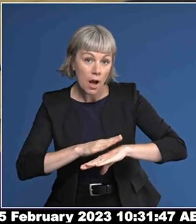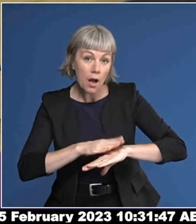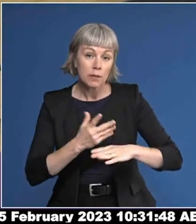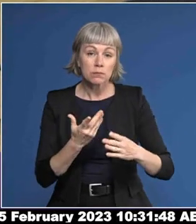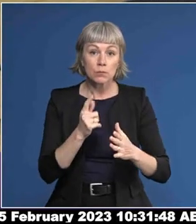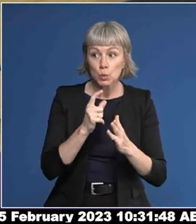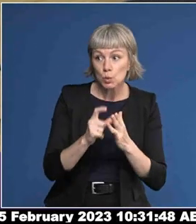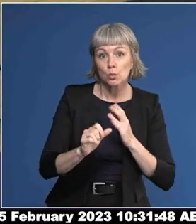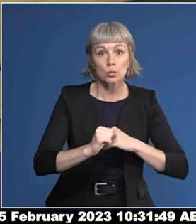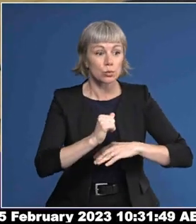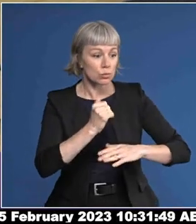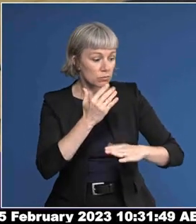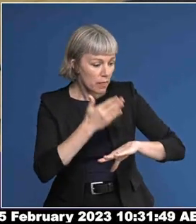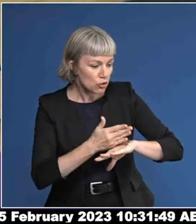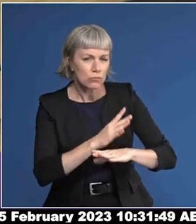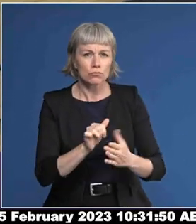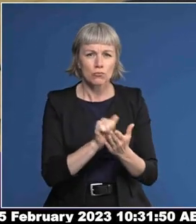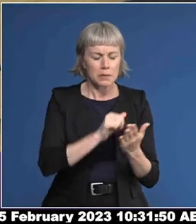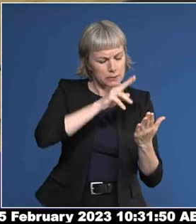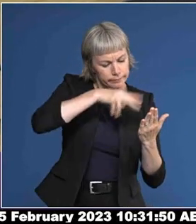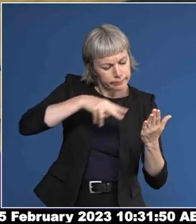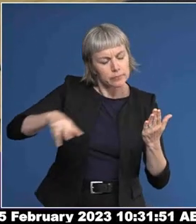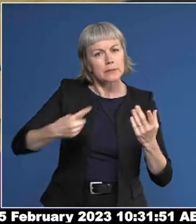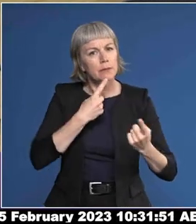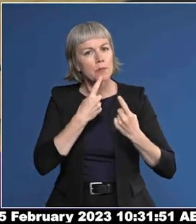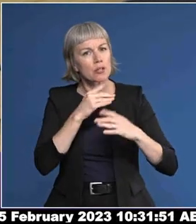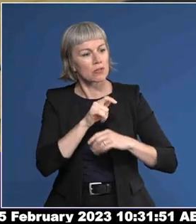what information there was about the participants, or to complete necessary